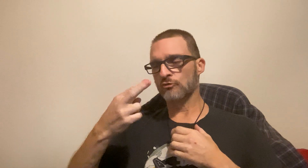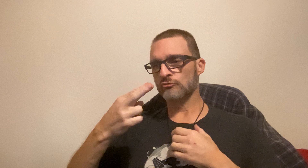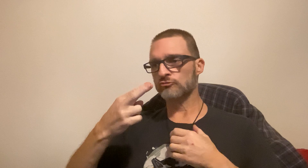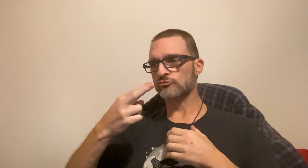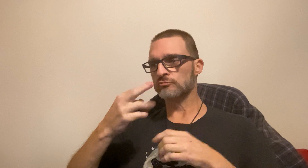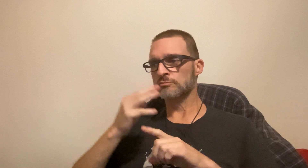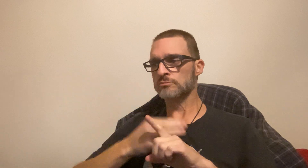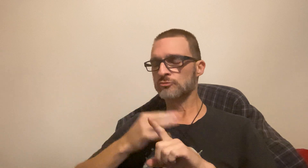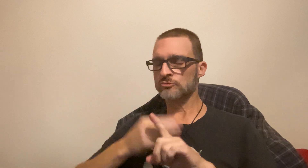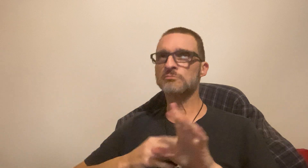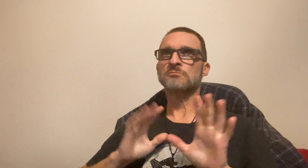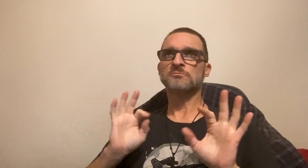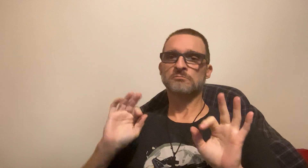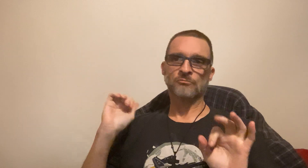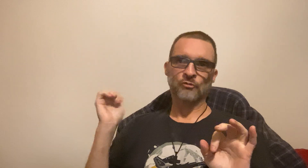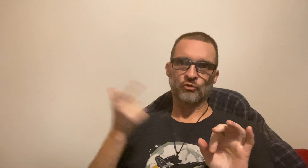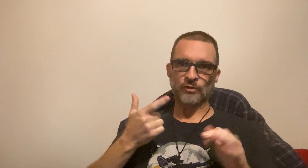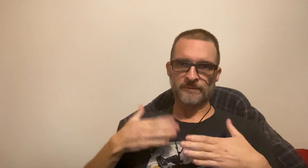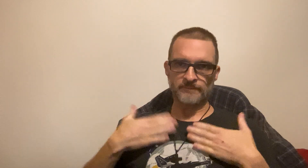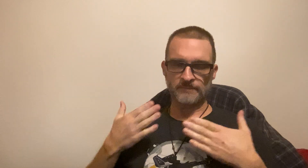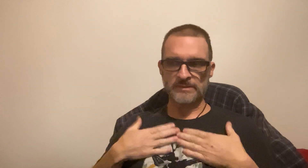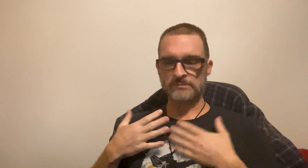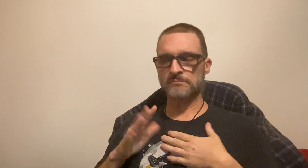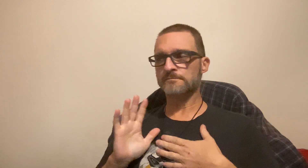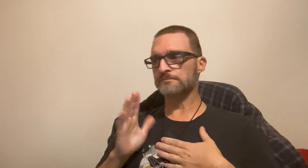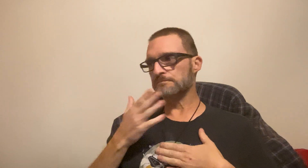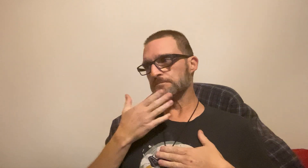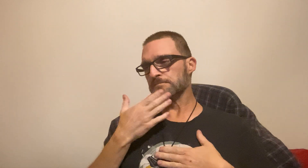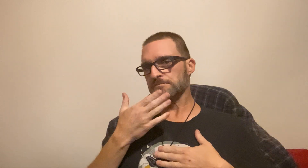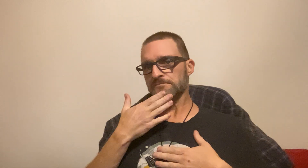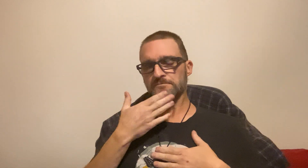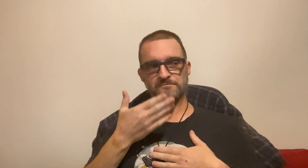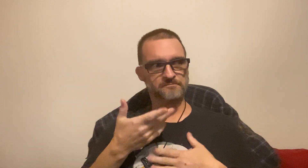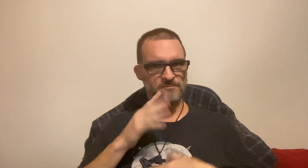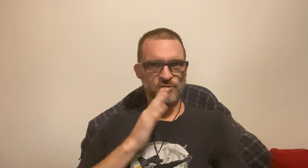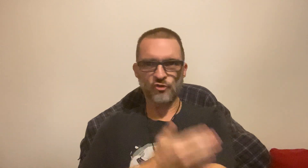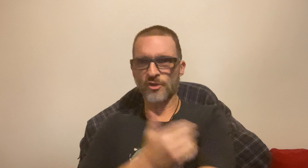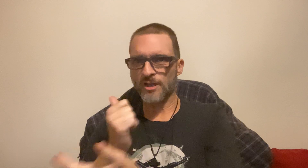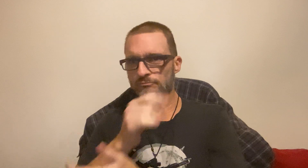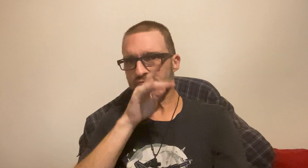Saving it for March mortgage payment. *Good* Everyone's happy. *That's good*